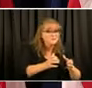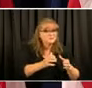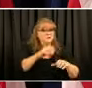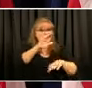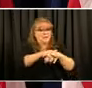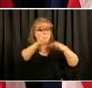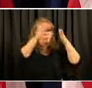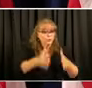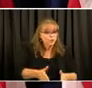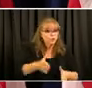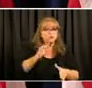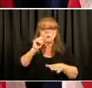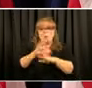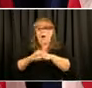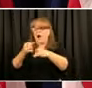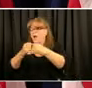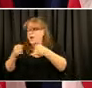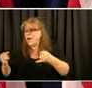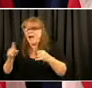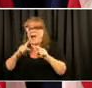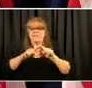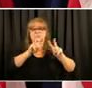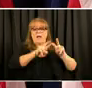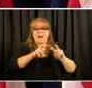from the beginning know that that might knowing that that might be a possibility at some point